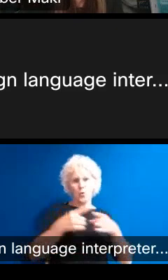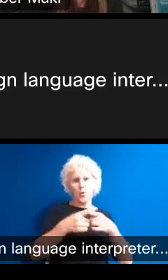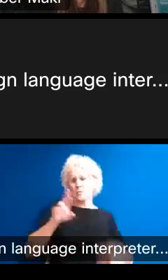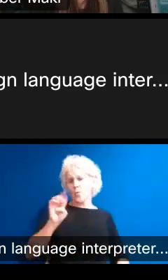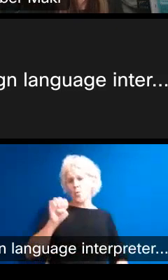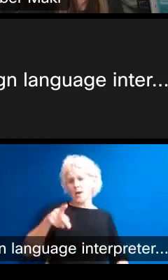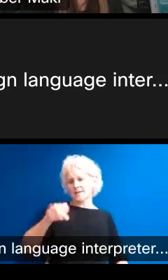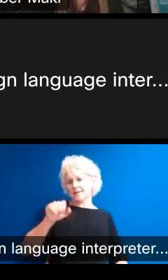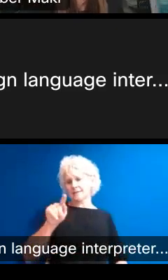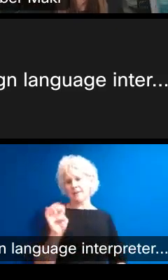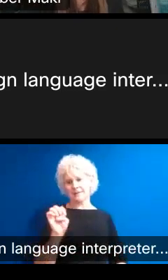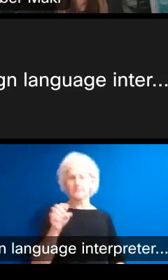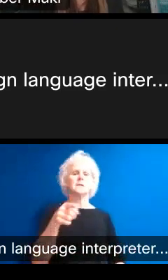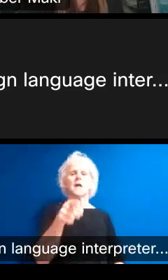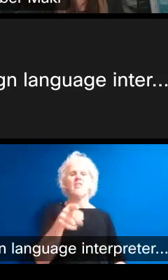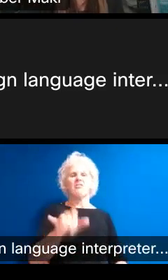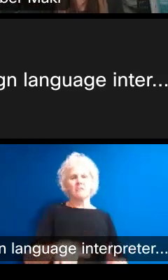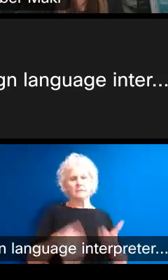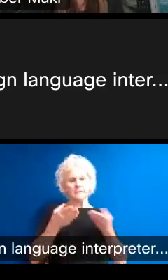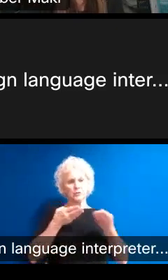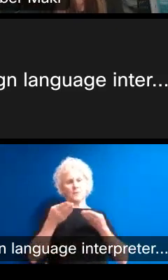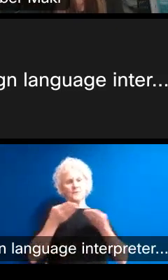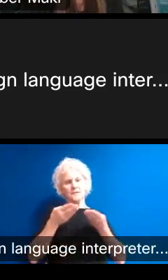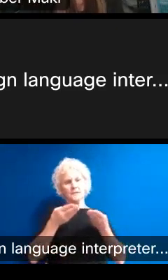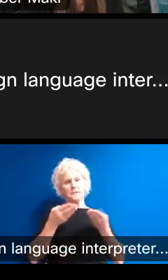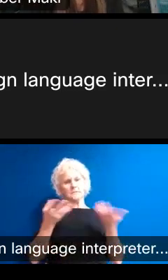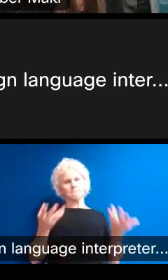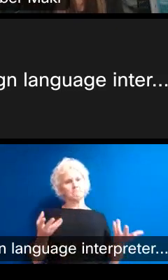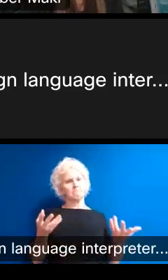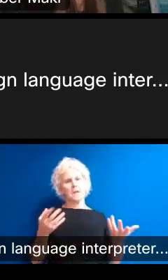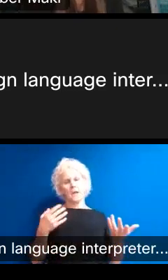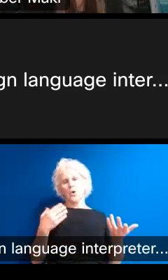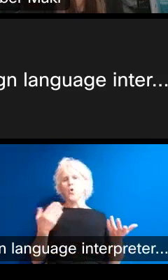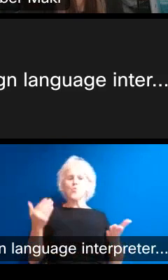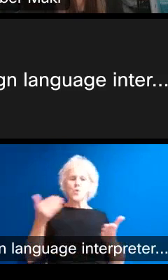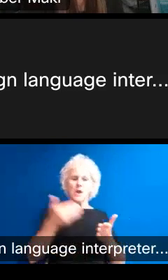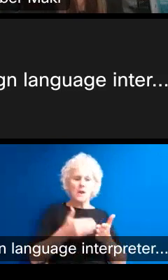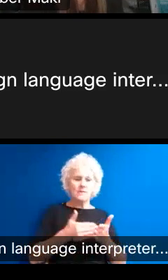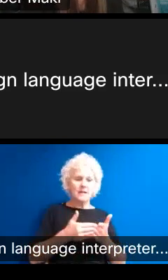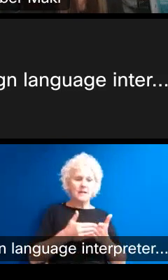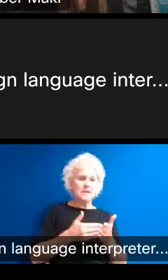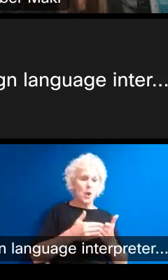So, this service is reactive, it's not proactive, it's a reactive service. It's meant to be